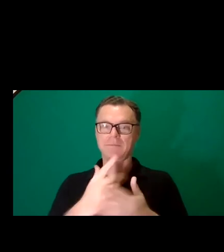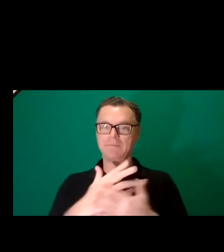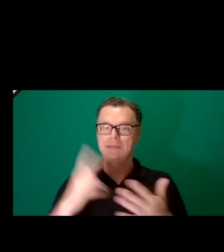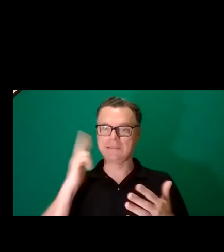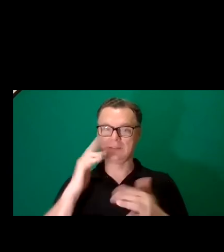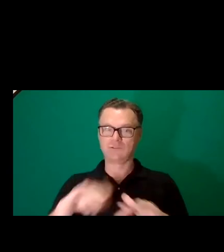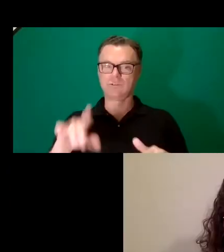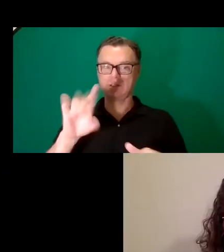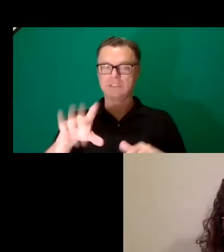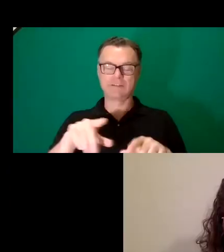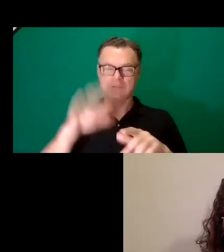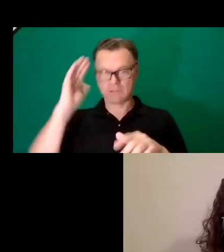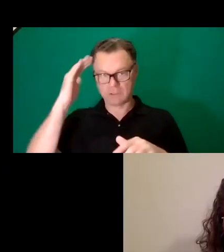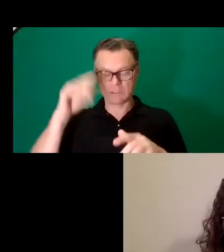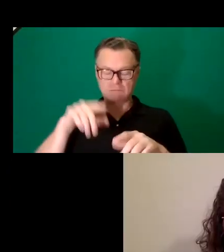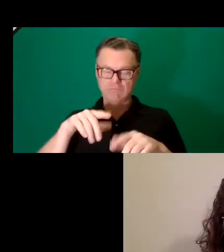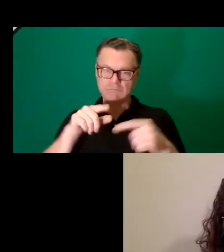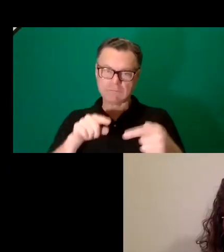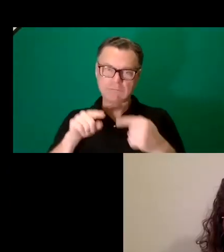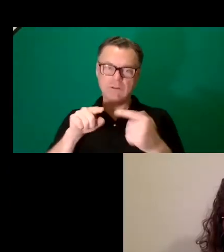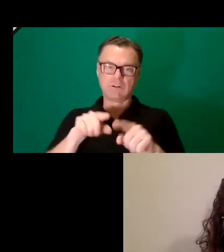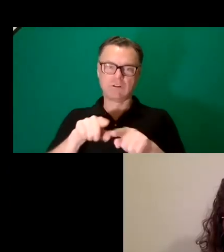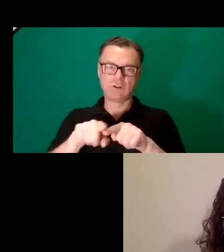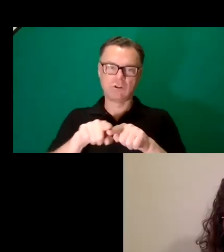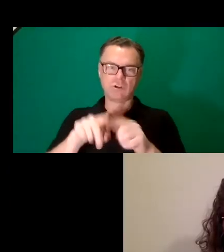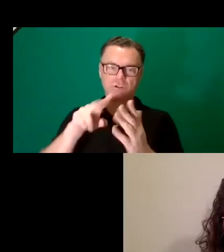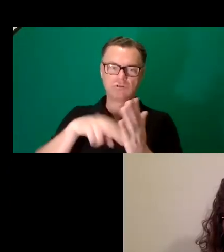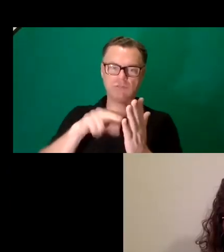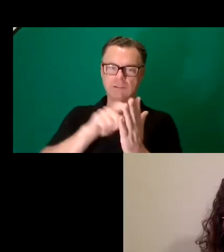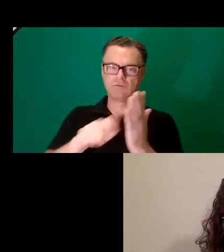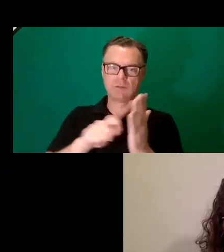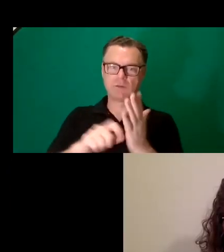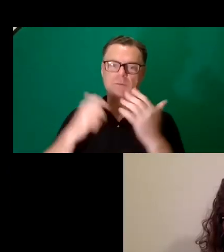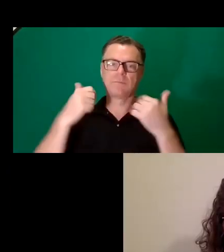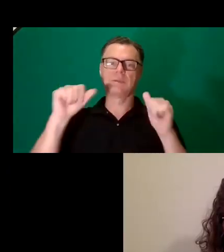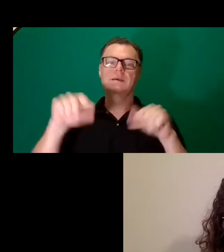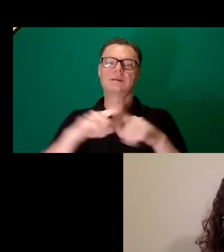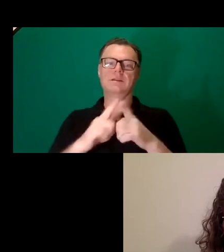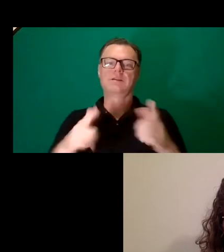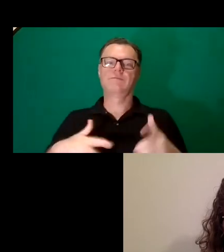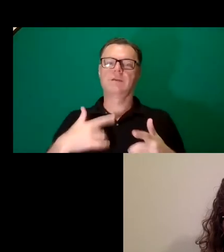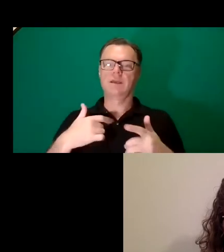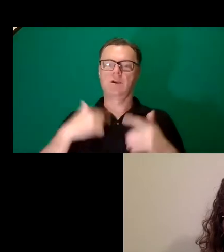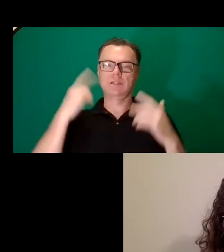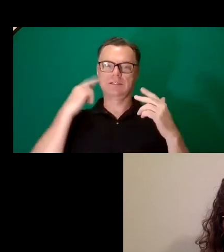learn how to read and write. When she finally became literate, she felt like she had overcome her deafness.